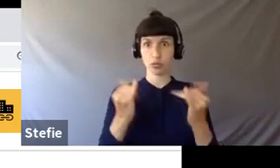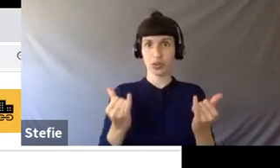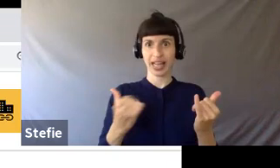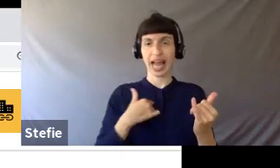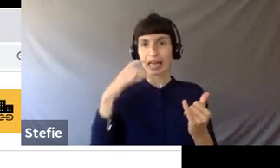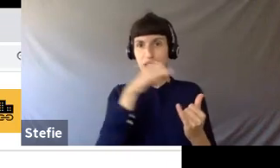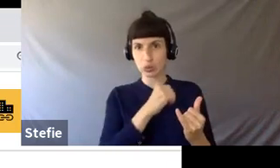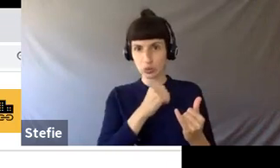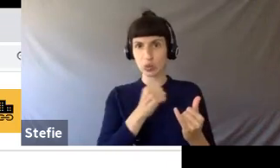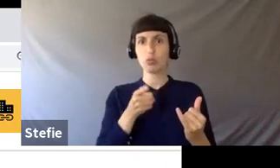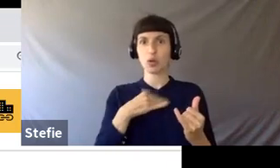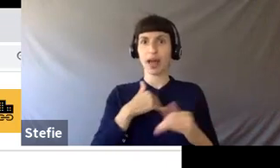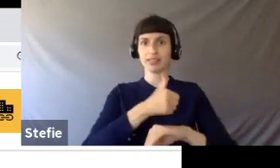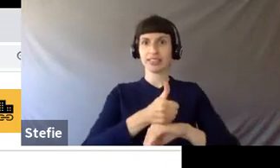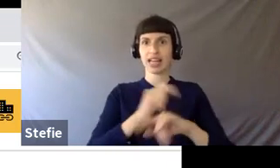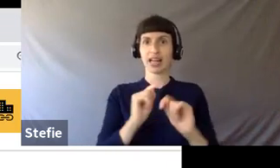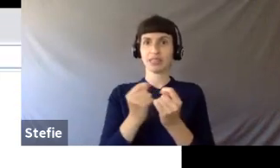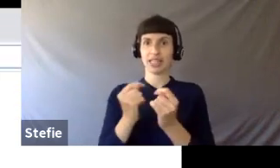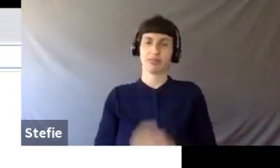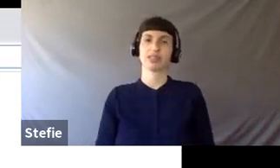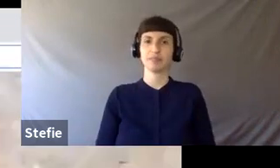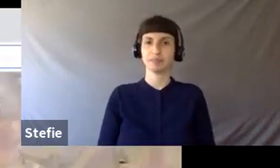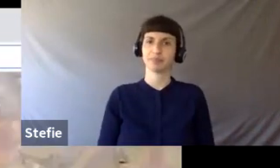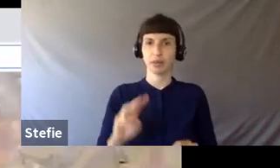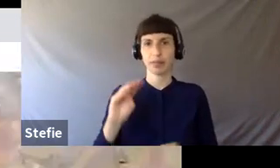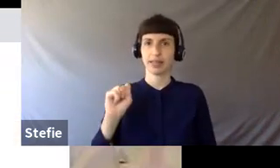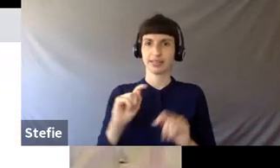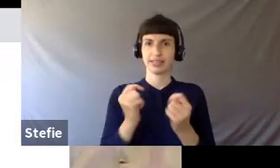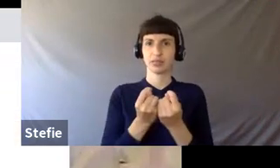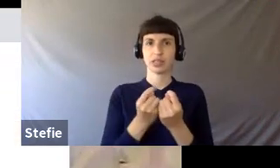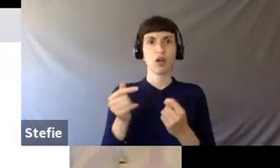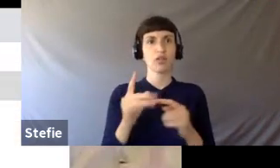or your district I representative, whoever is managing your team's account. If you are here today